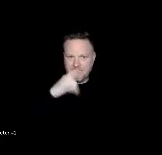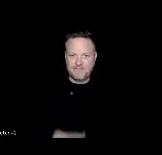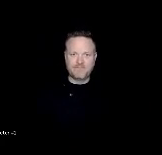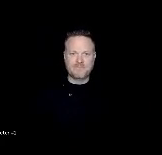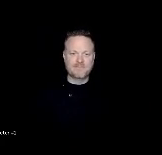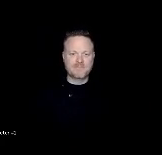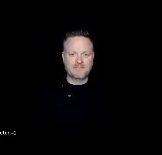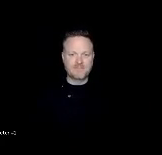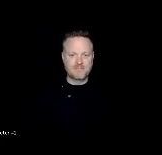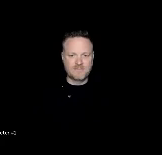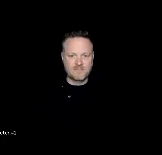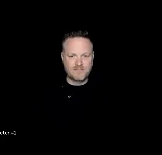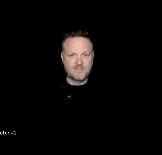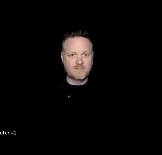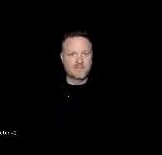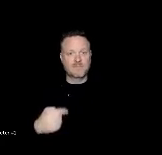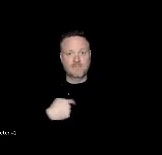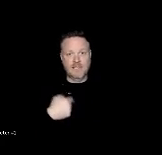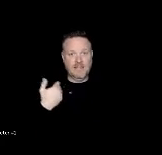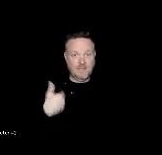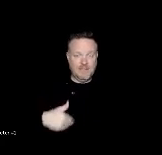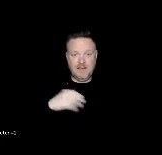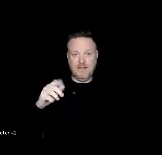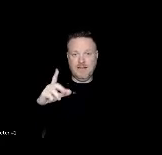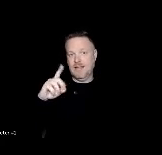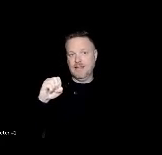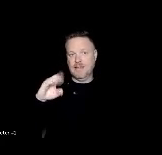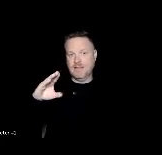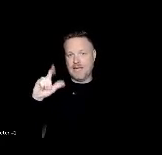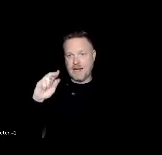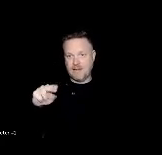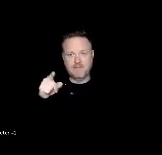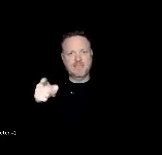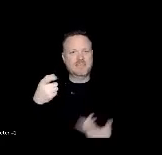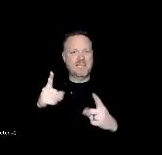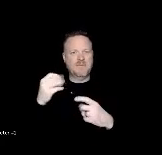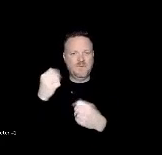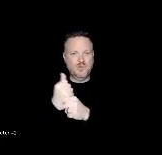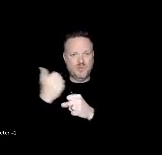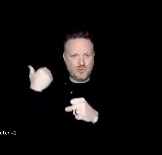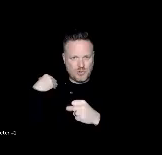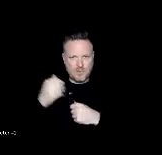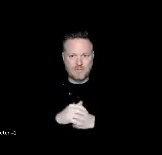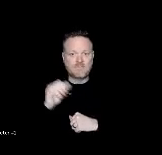So this is me and Declan a couple years ago. Yes, he does have glasses now.